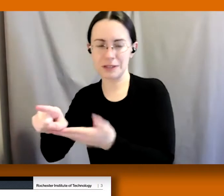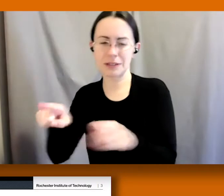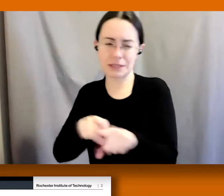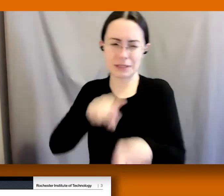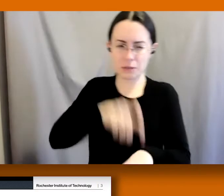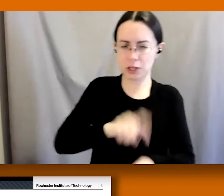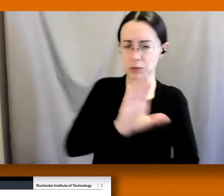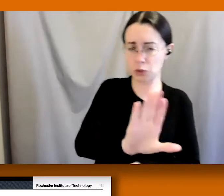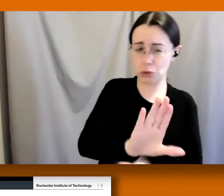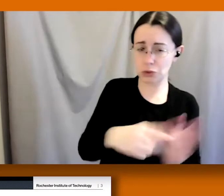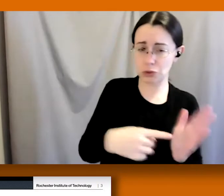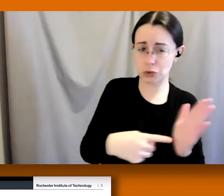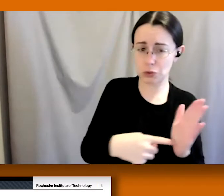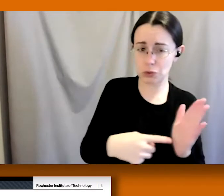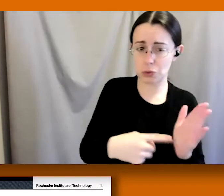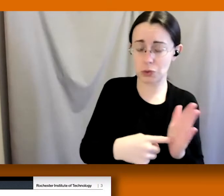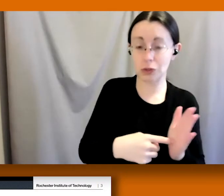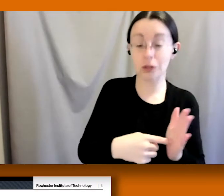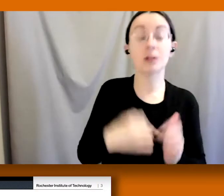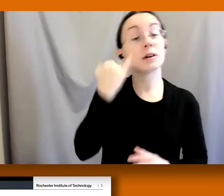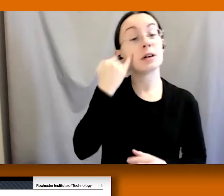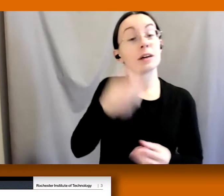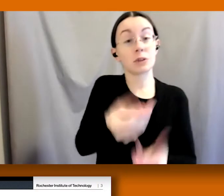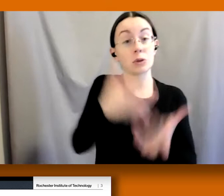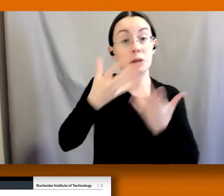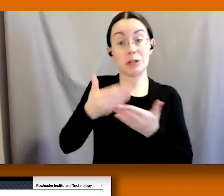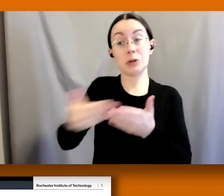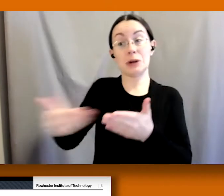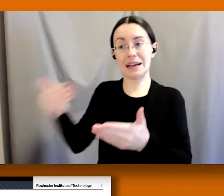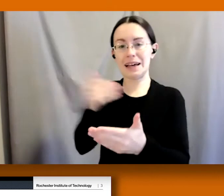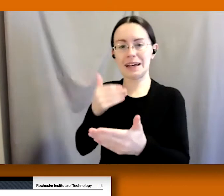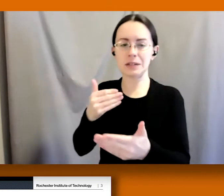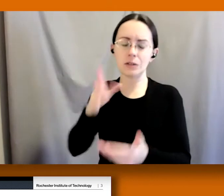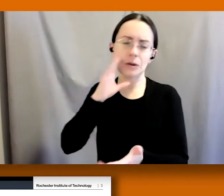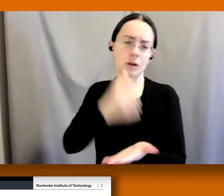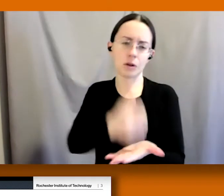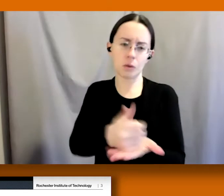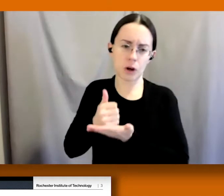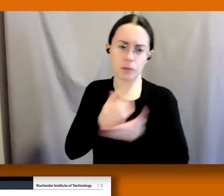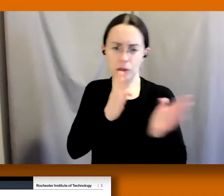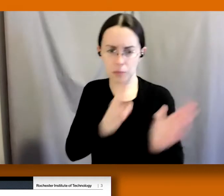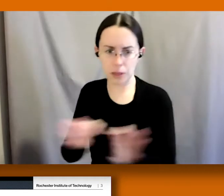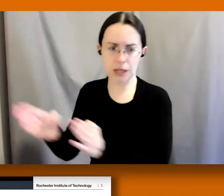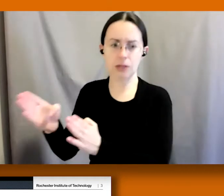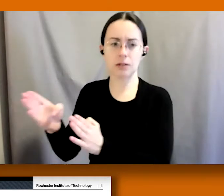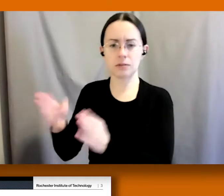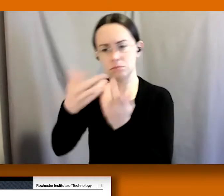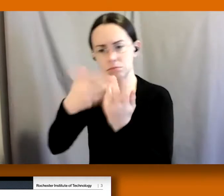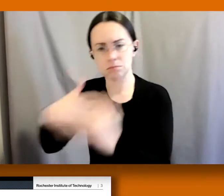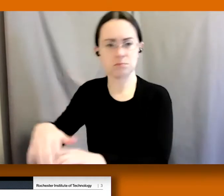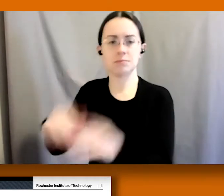So, the more notice I have to plan accordingly, the better we can plan for a successful submission.